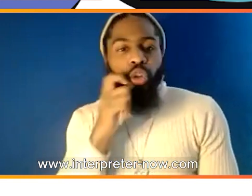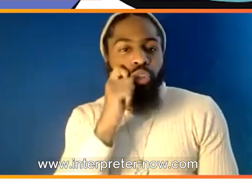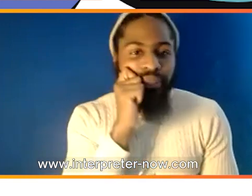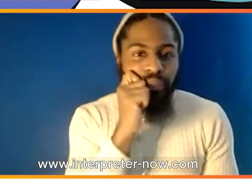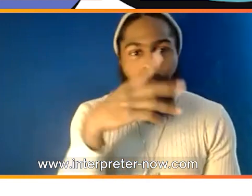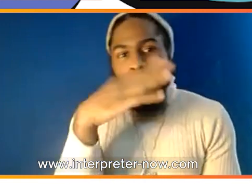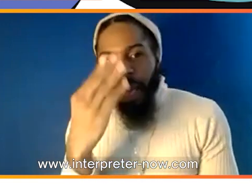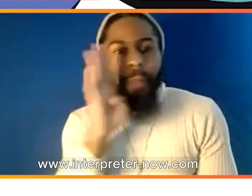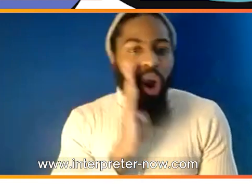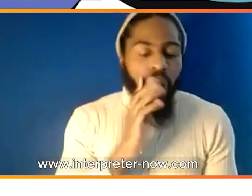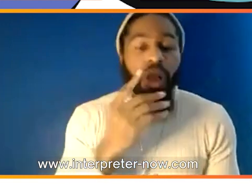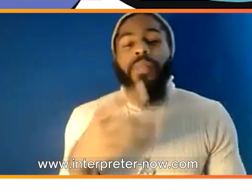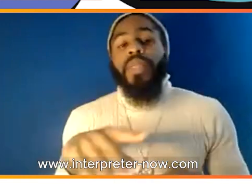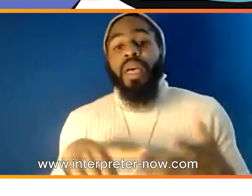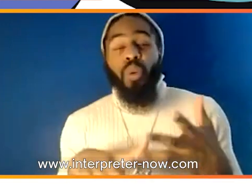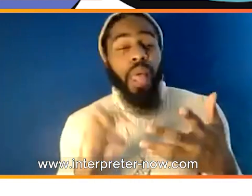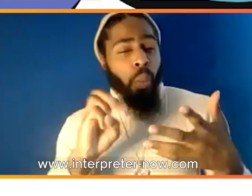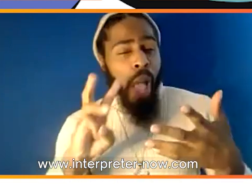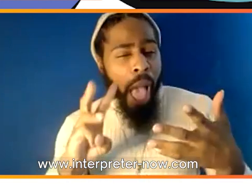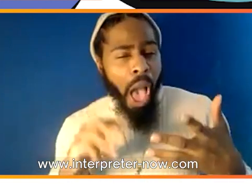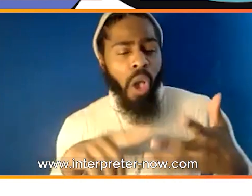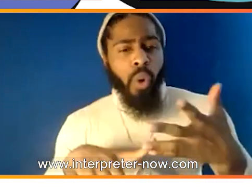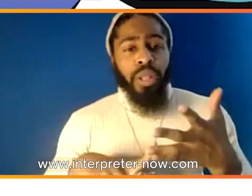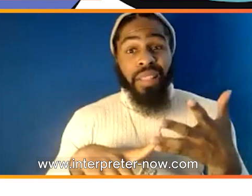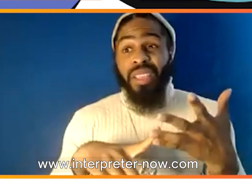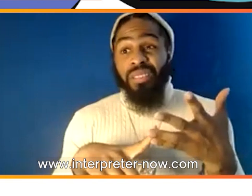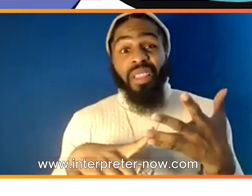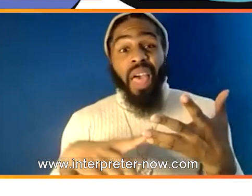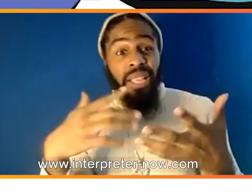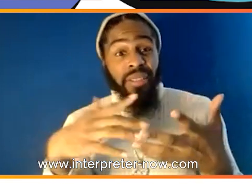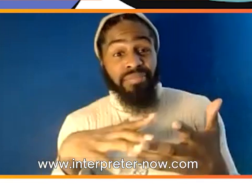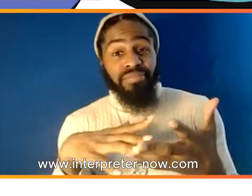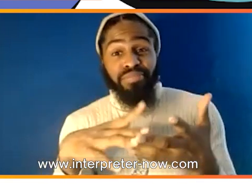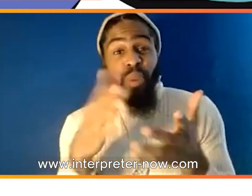on people, they're like: Oh, wow! These are actual Harvard Business Review type documents.